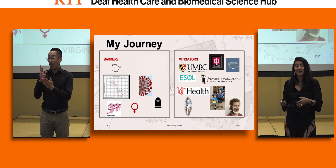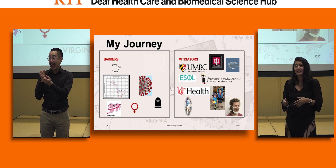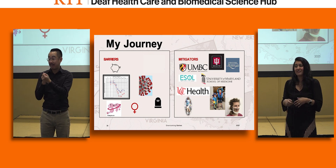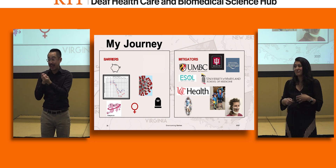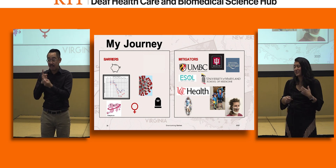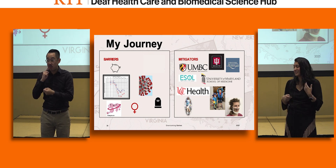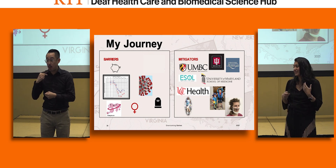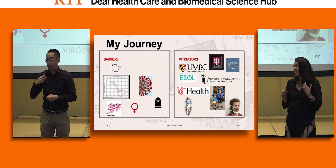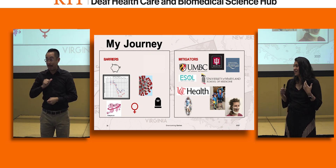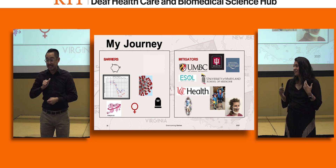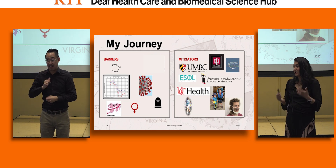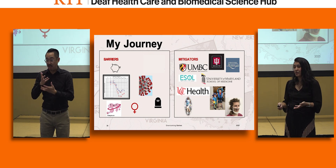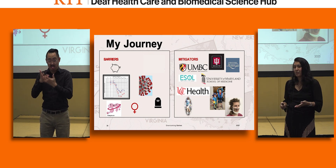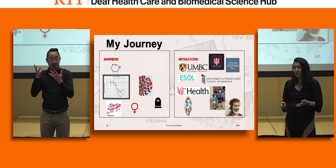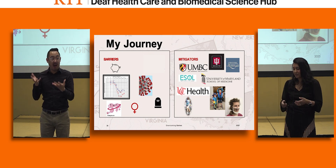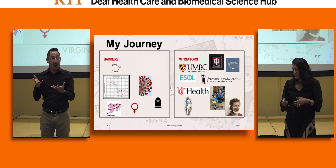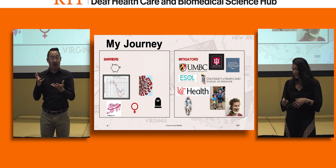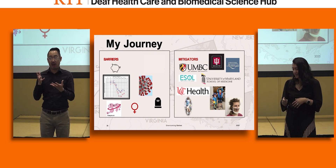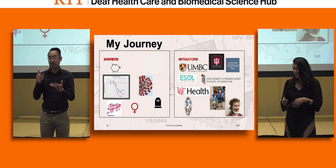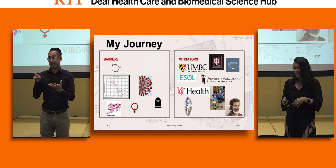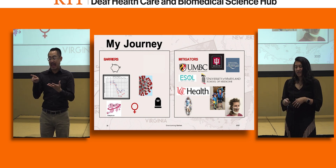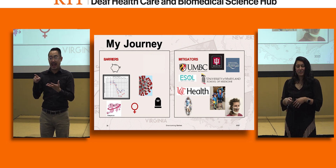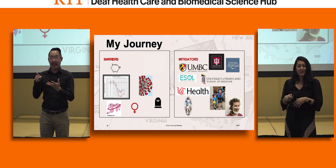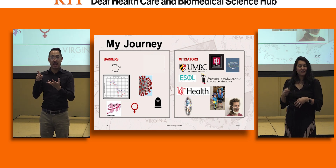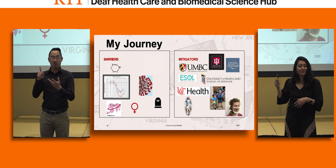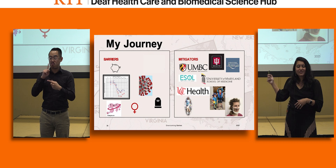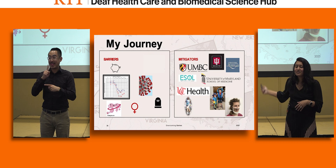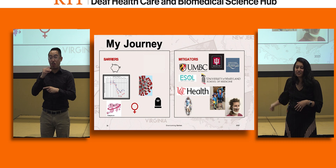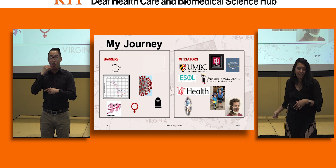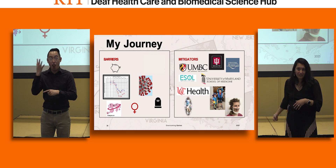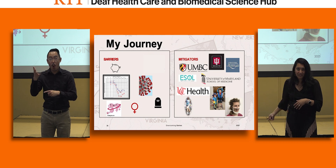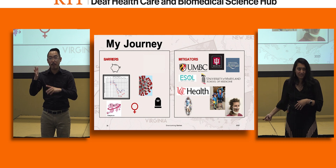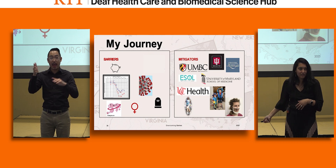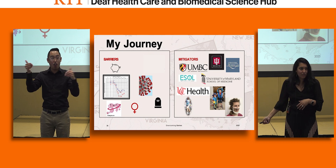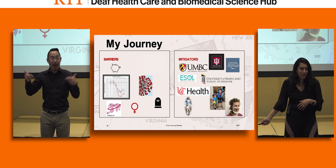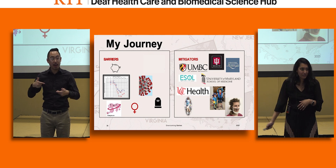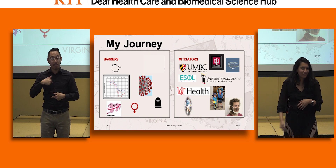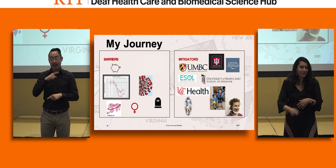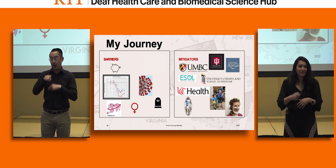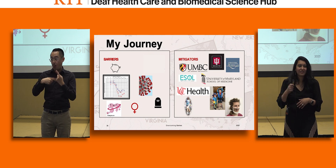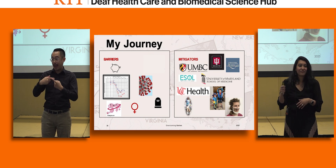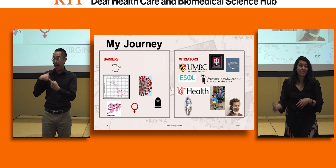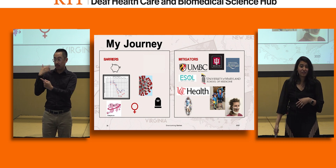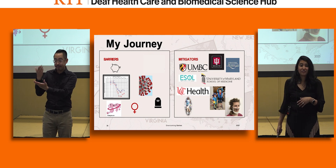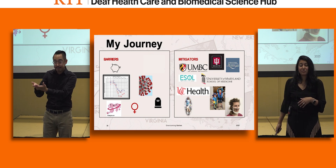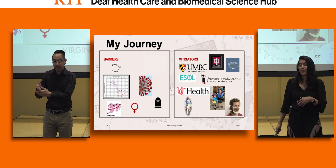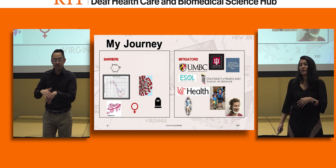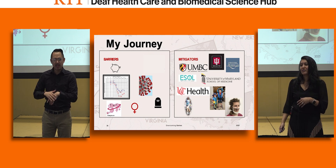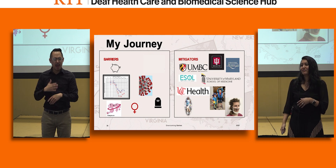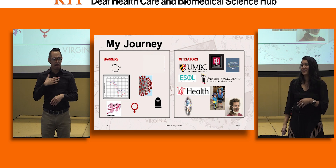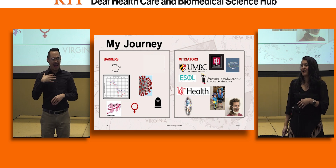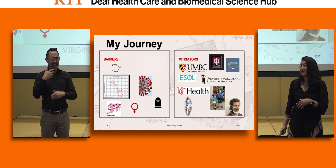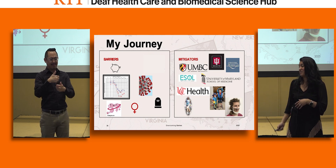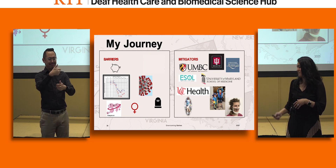and they have been very welcoming. My division chair is wonderful and very supportive.